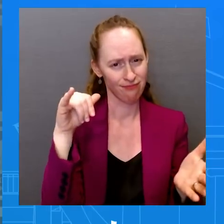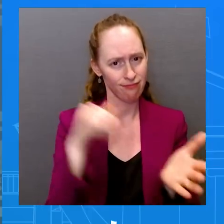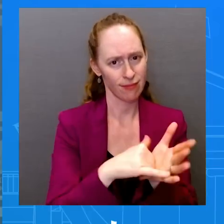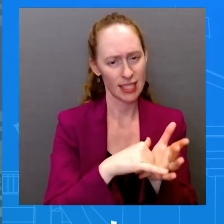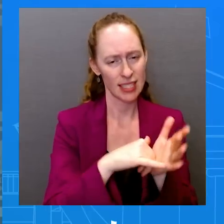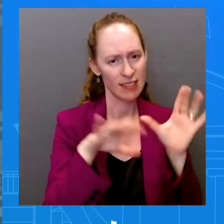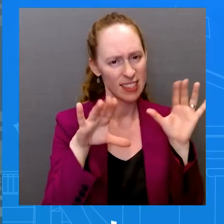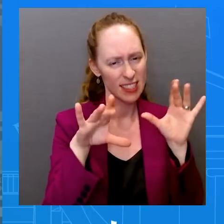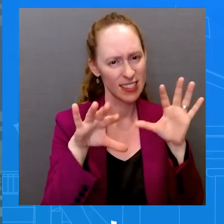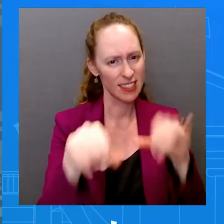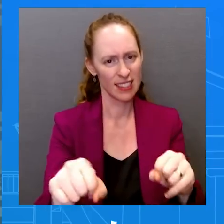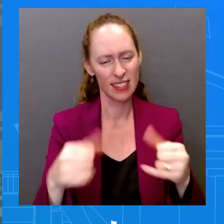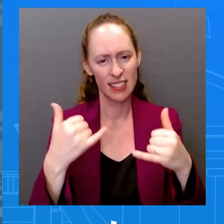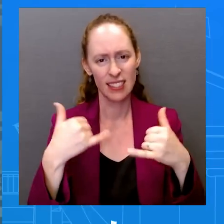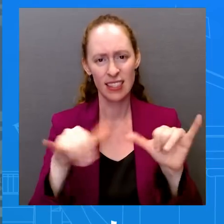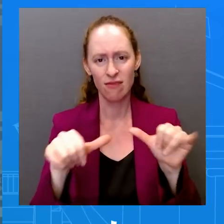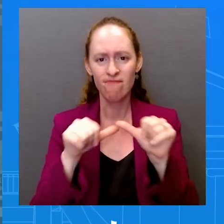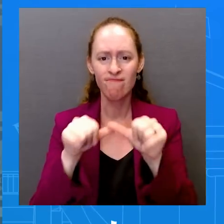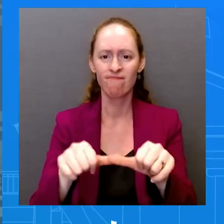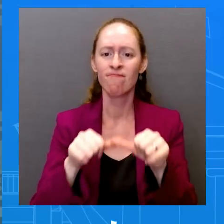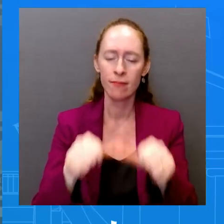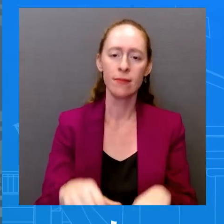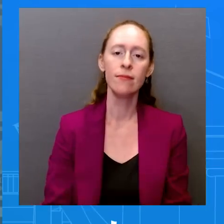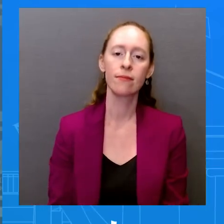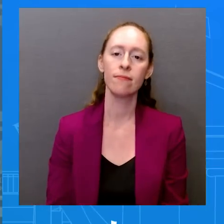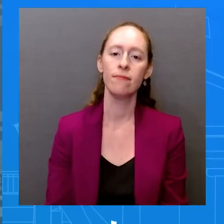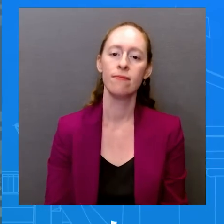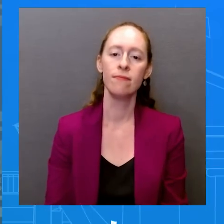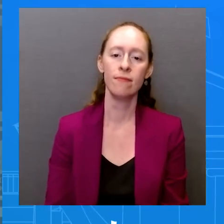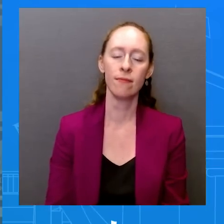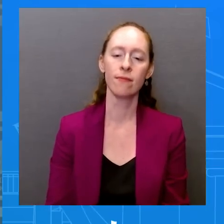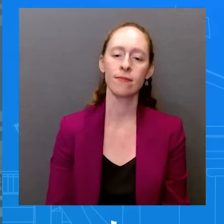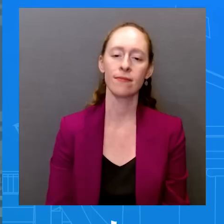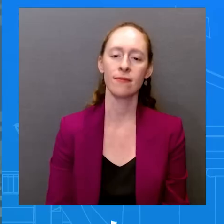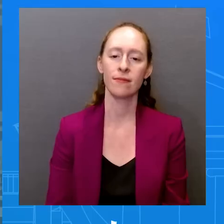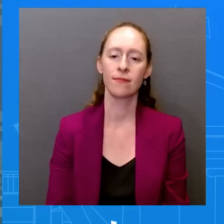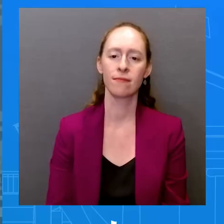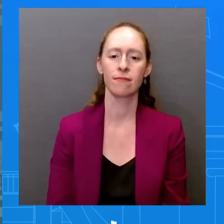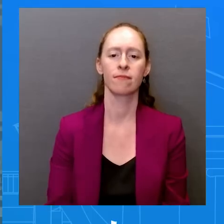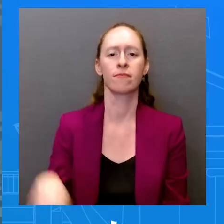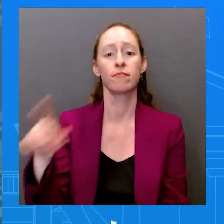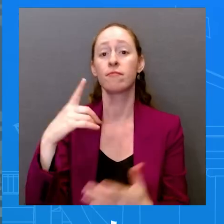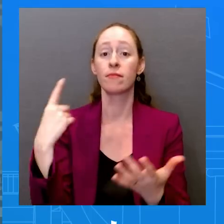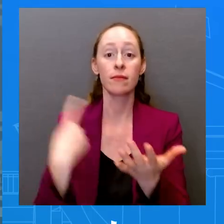and additional steps to secure sustainable, affordable energy supplies for Europe.